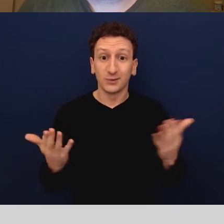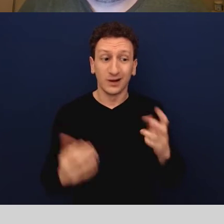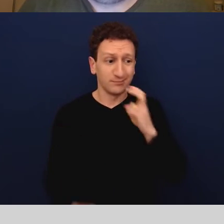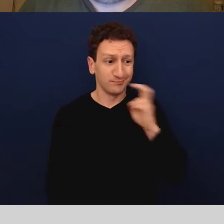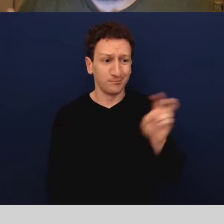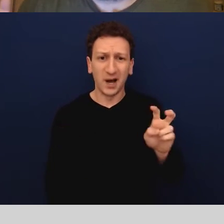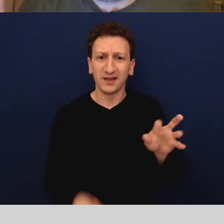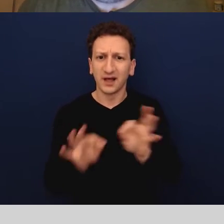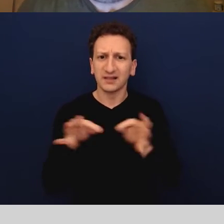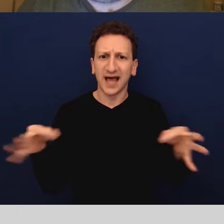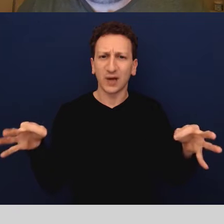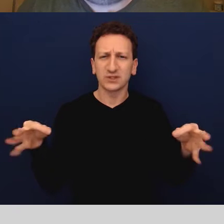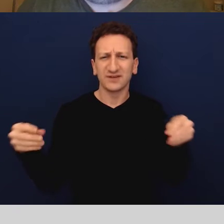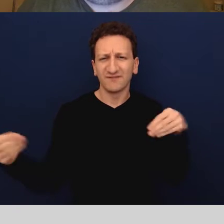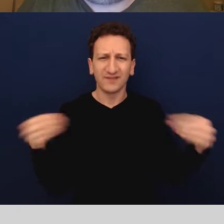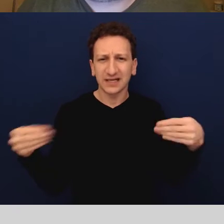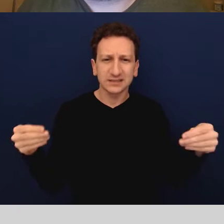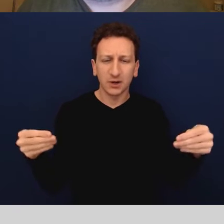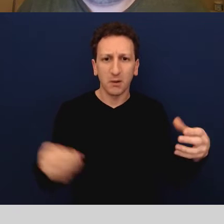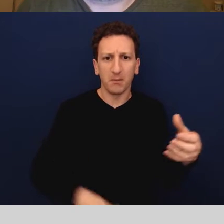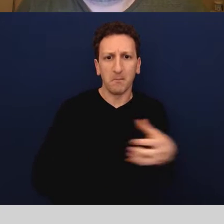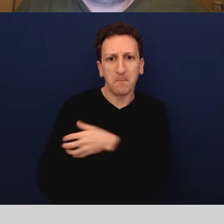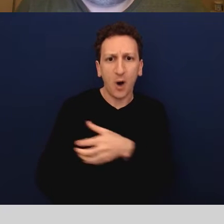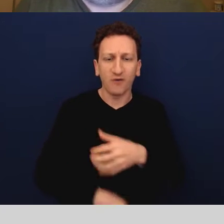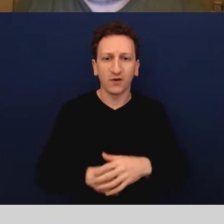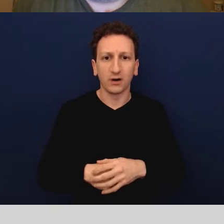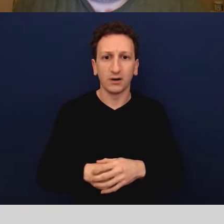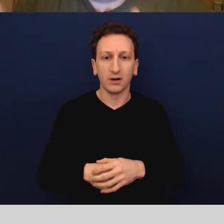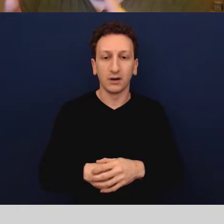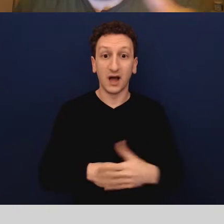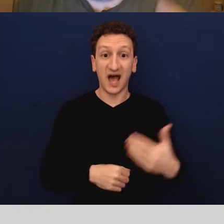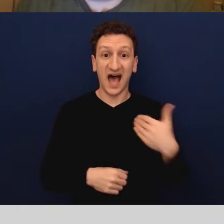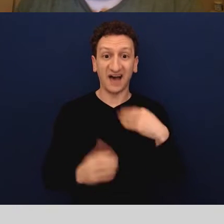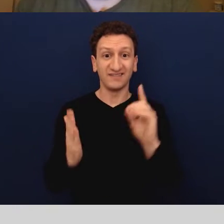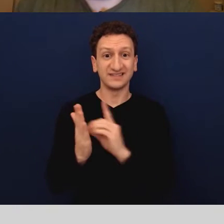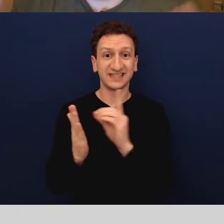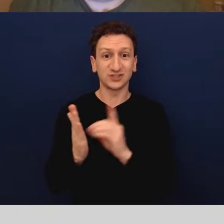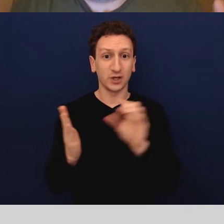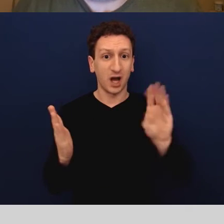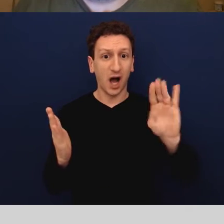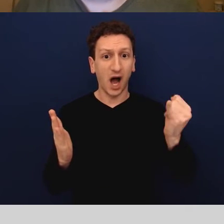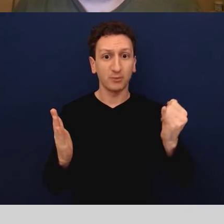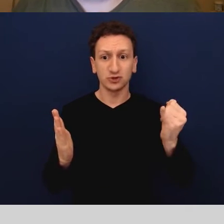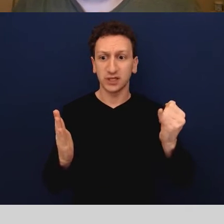It has really, really powerful dictionary objects. You just create it and you can do all kinds of lookups.